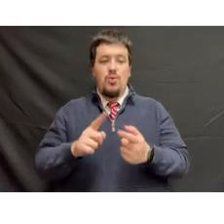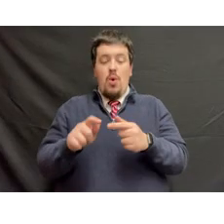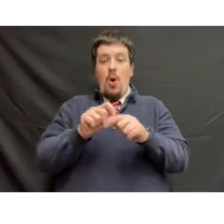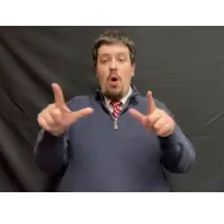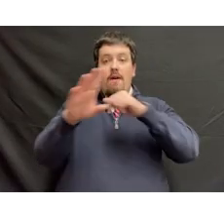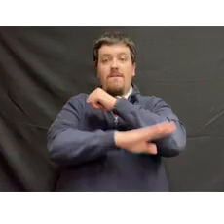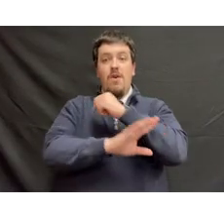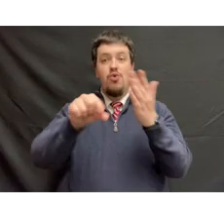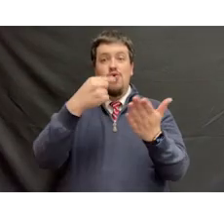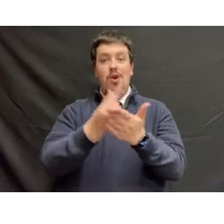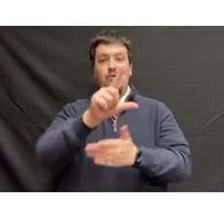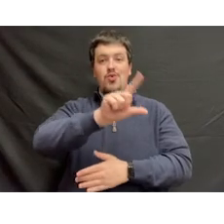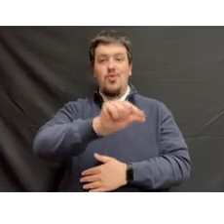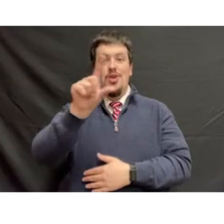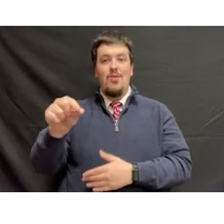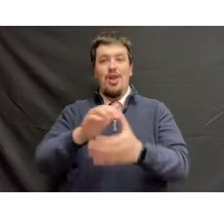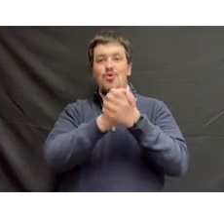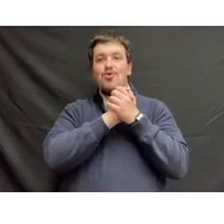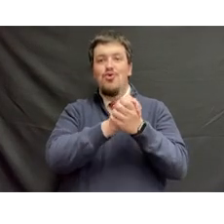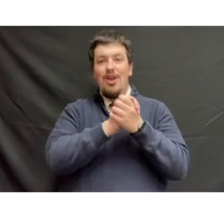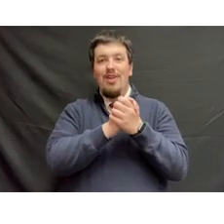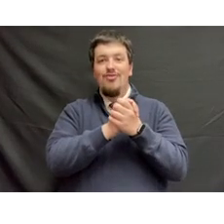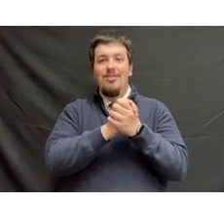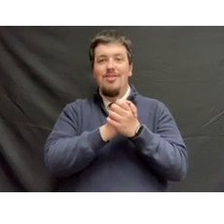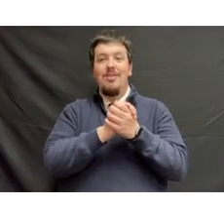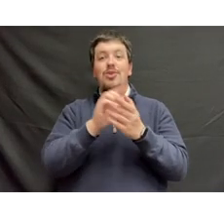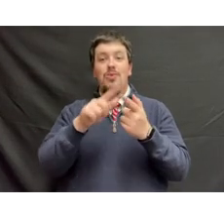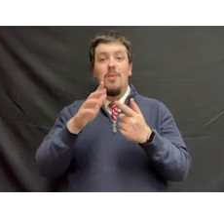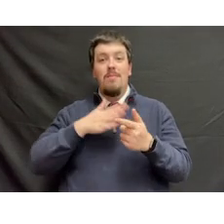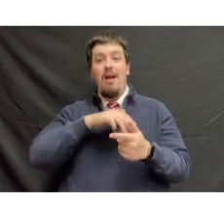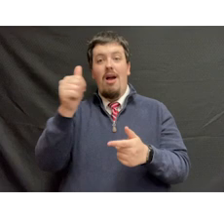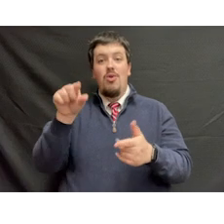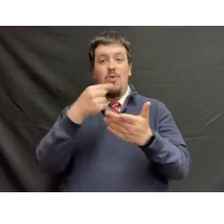To all the fall graduates of 2020, congratulations. And to my colleagues